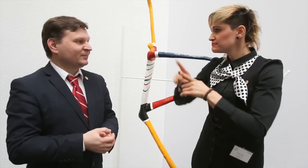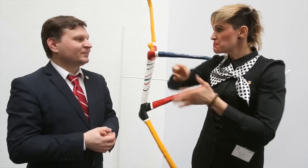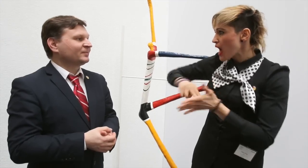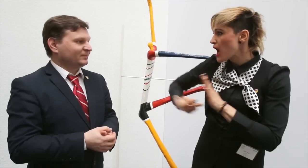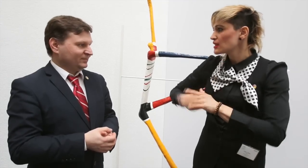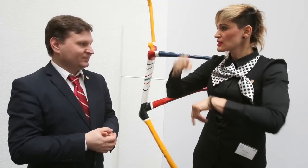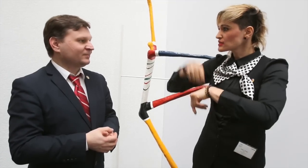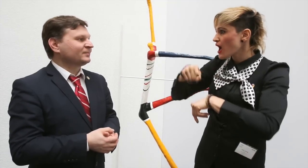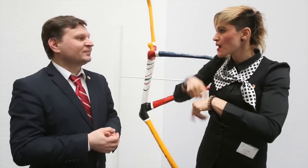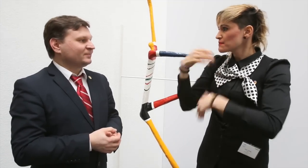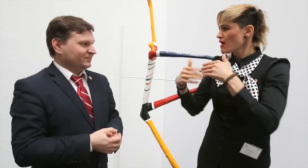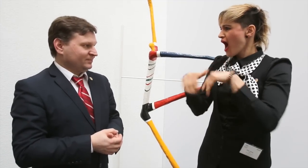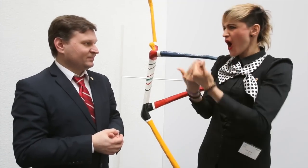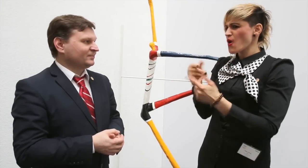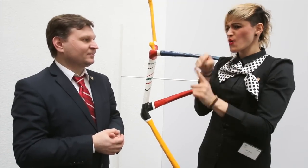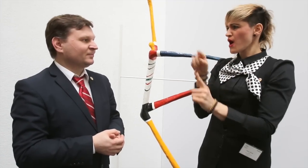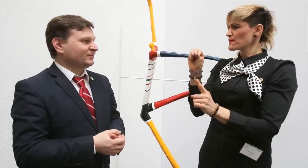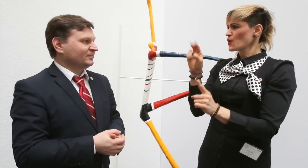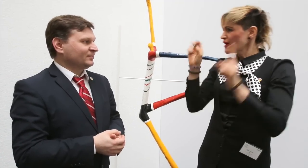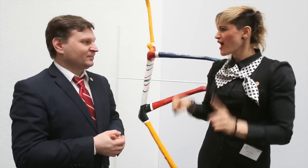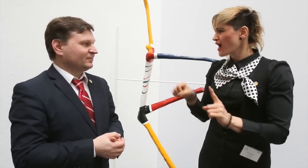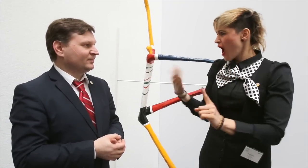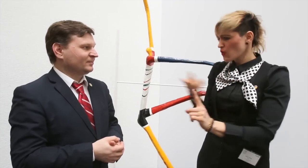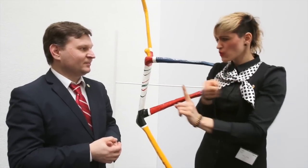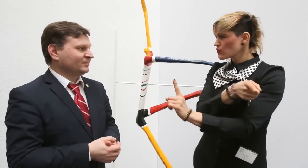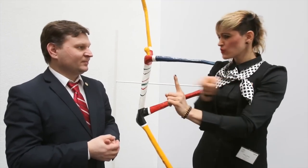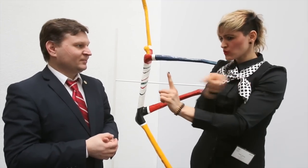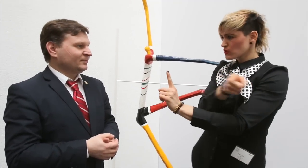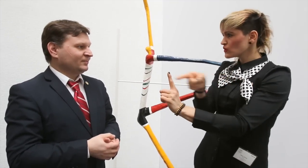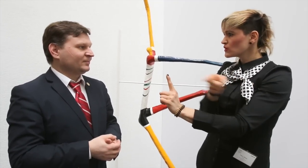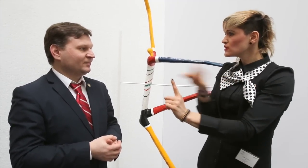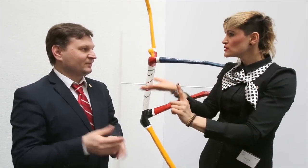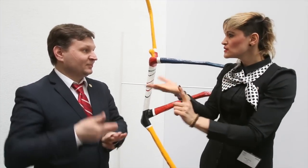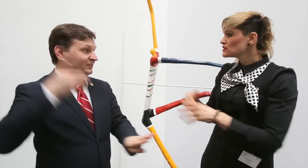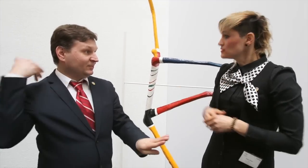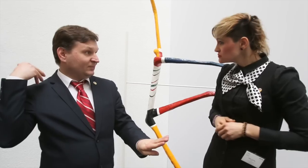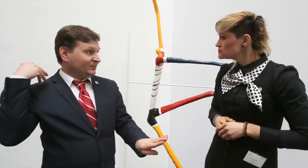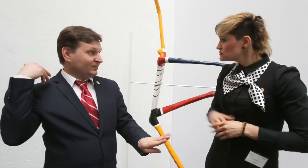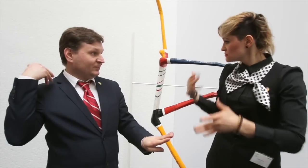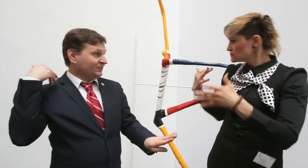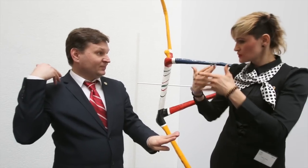The planning, time involved, and such. How did you plan, and develop the MoU?